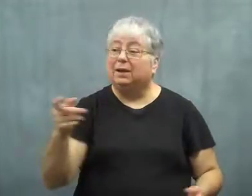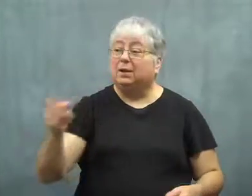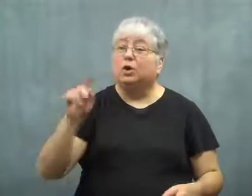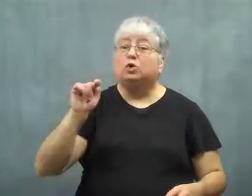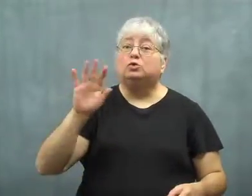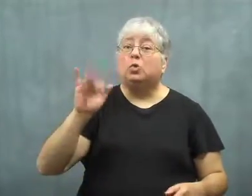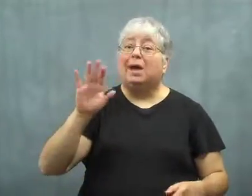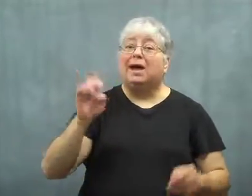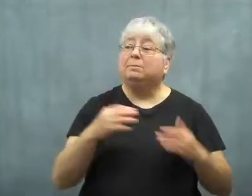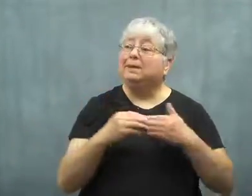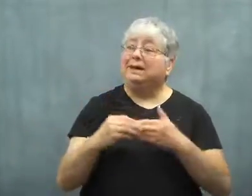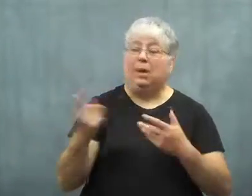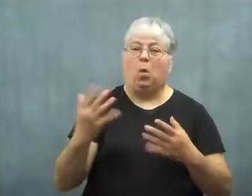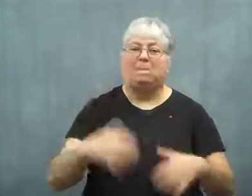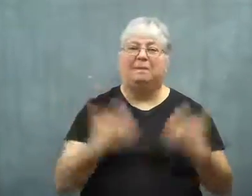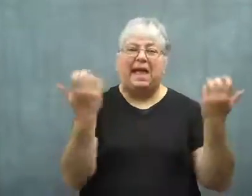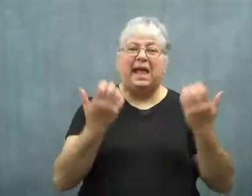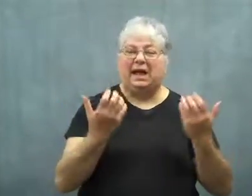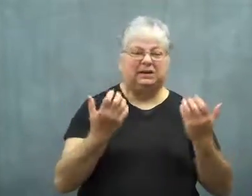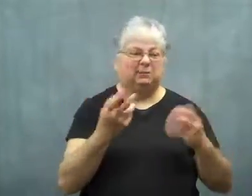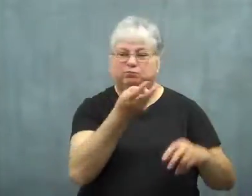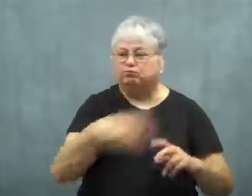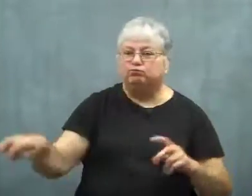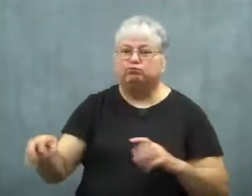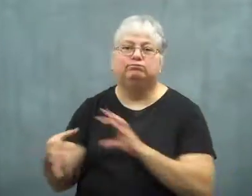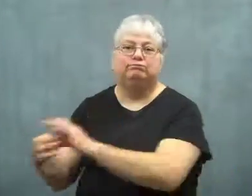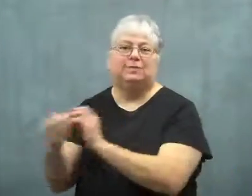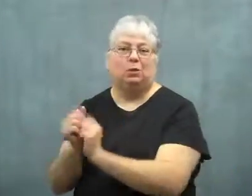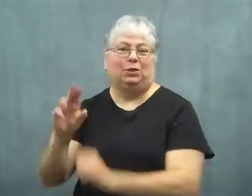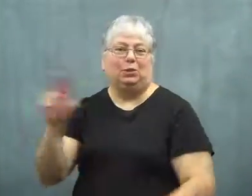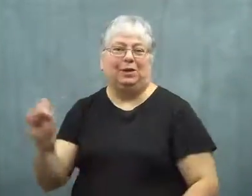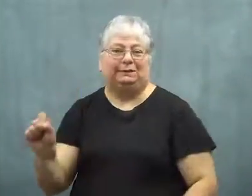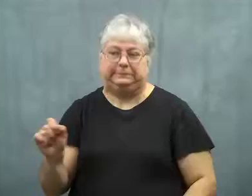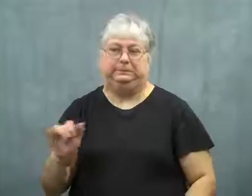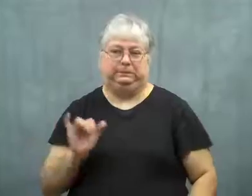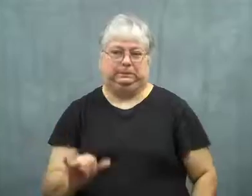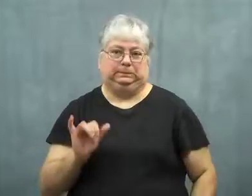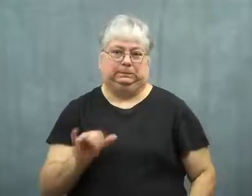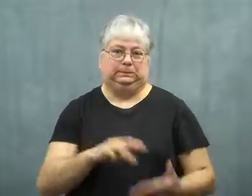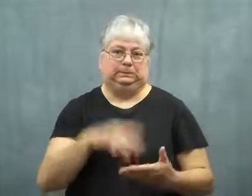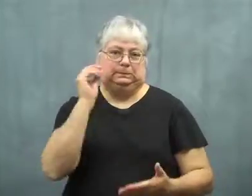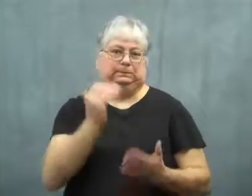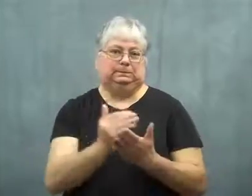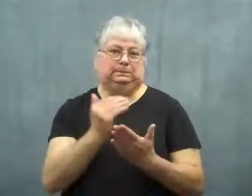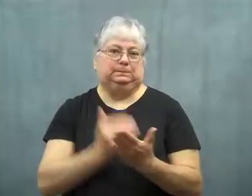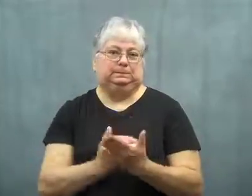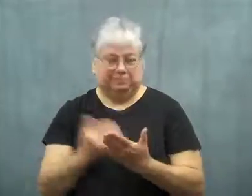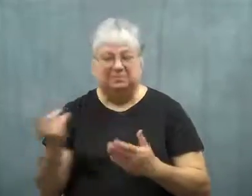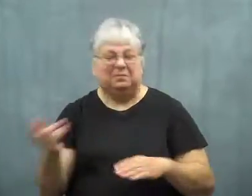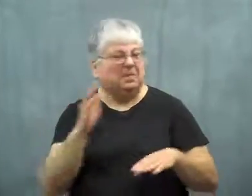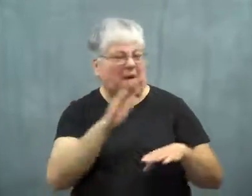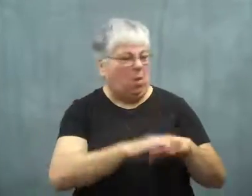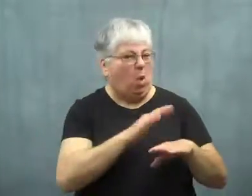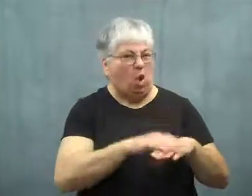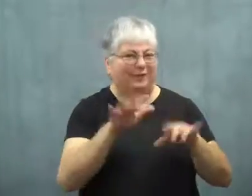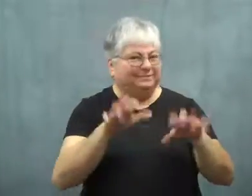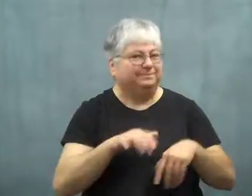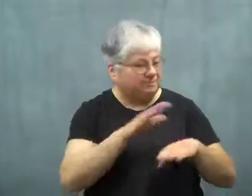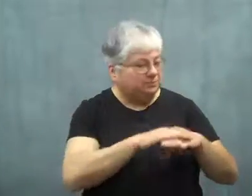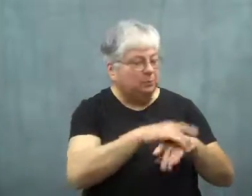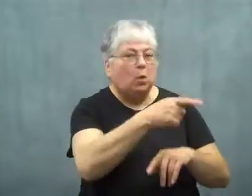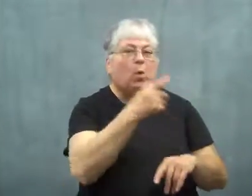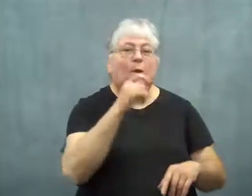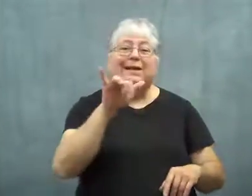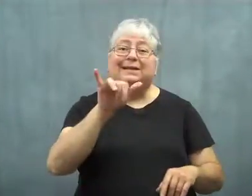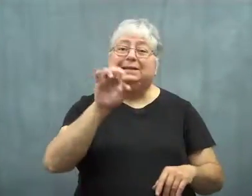This angered the tribal leaders, and they aligned with the U.S.